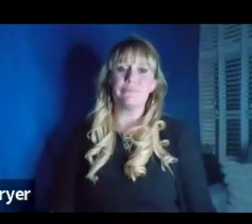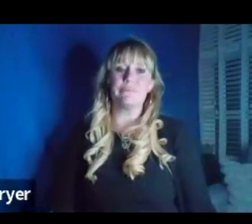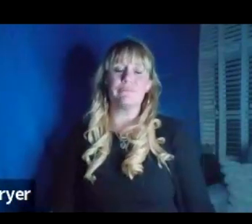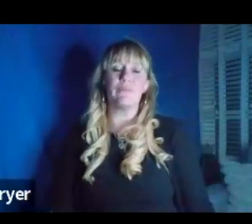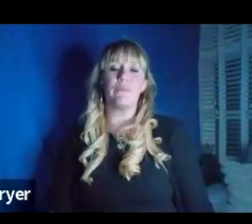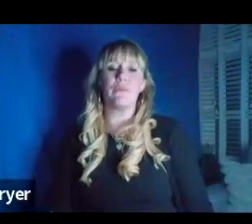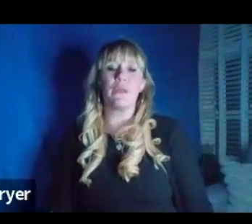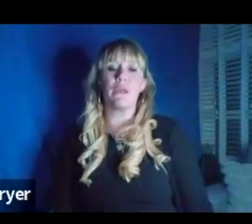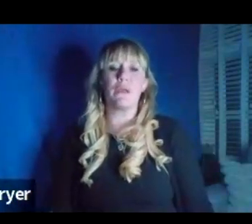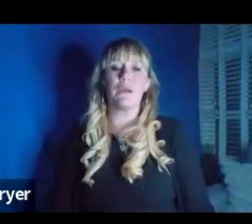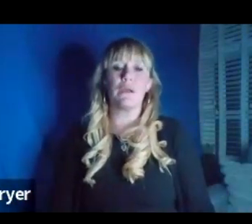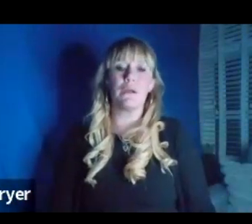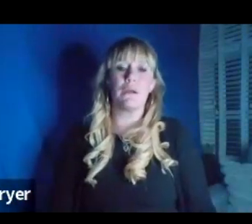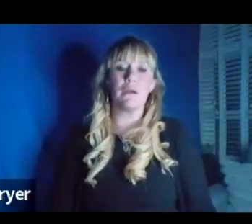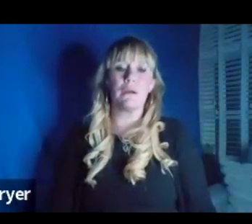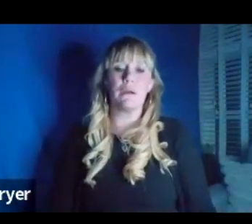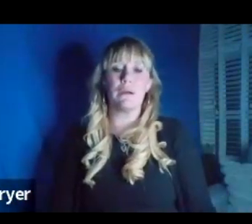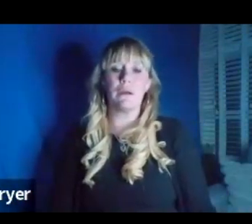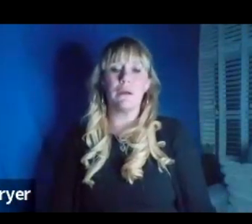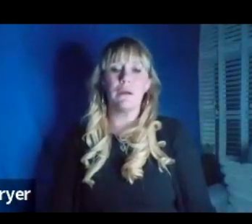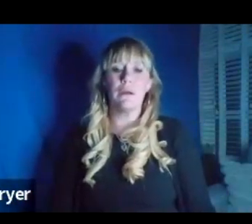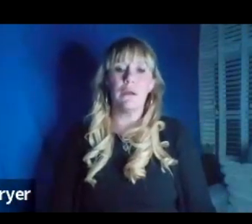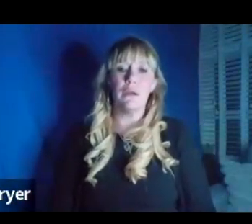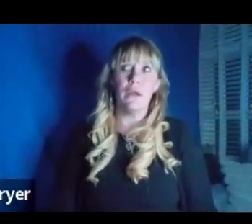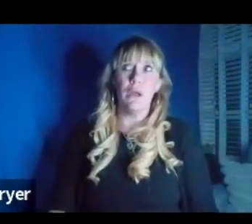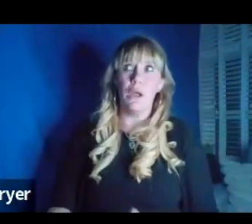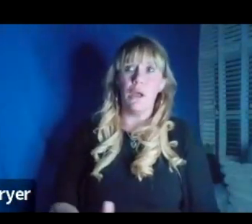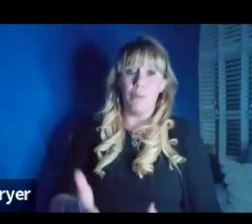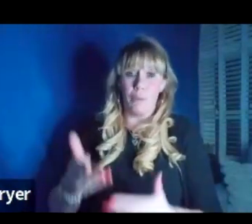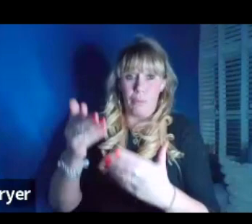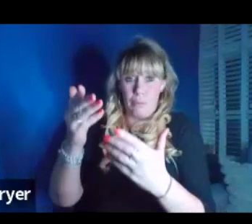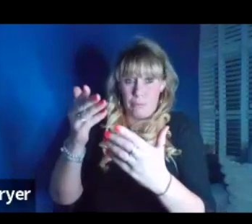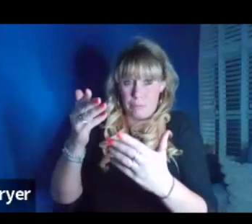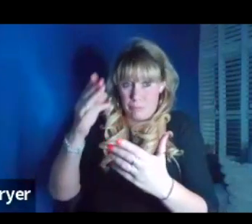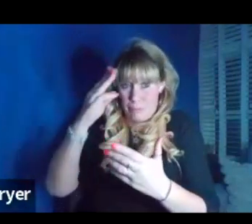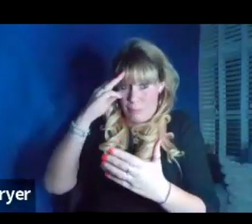My ma gave me booties with spurs on